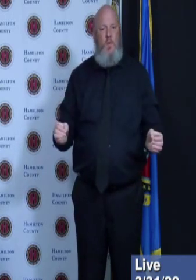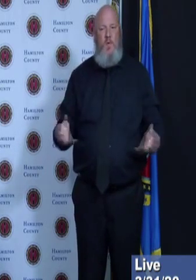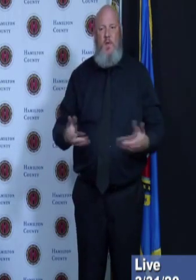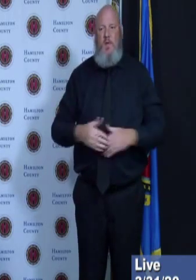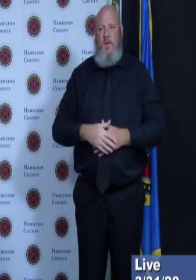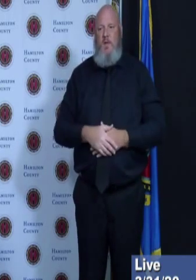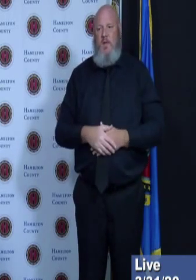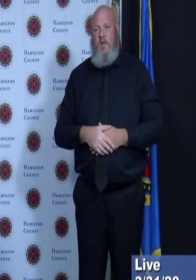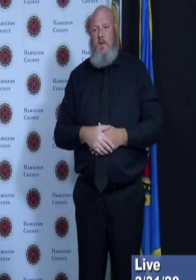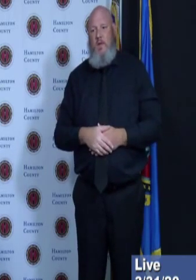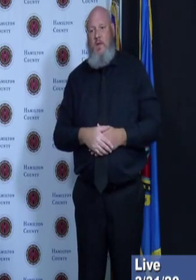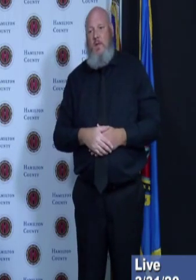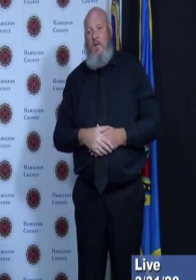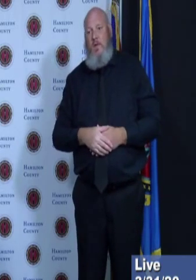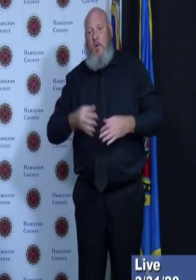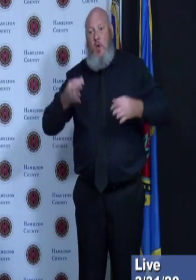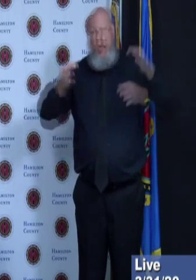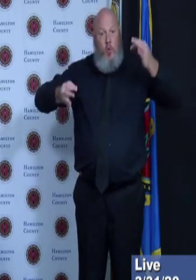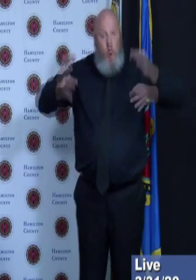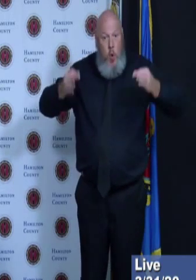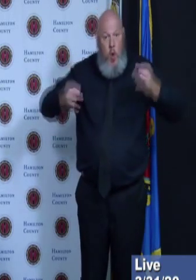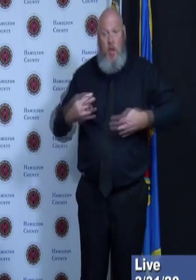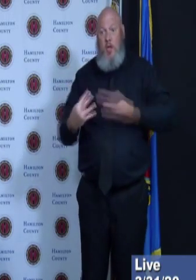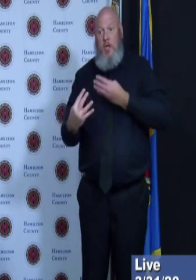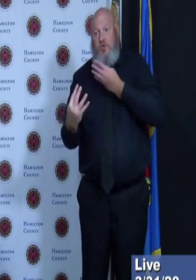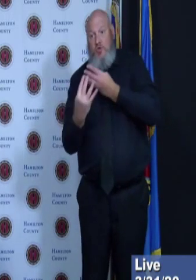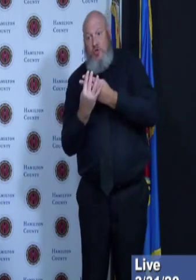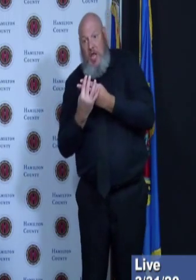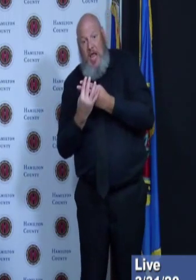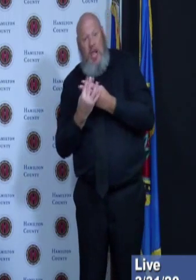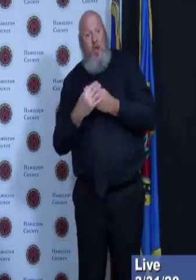other services through the county and actually you kind of brought a Union